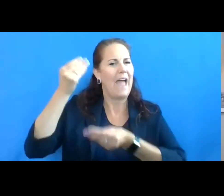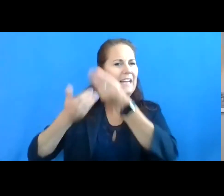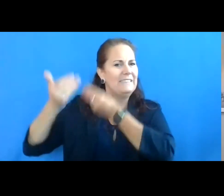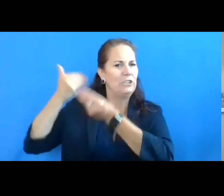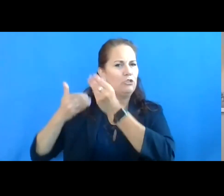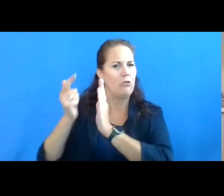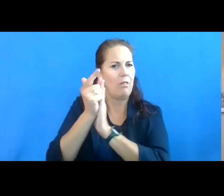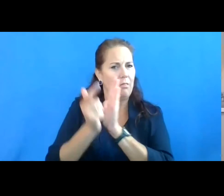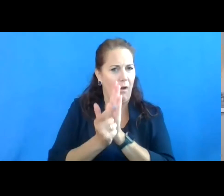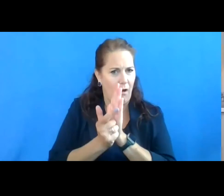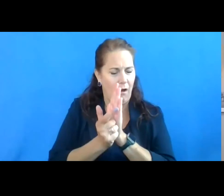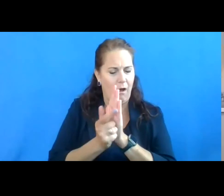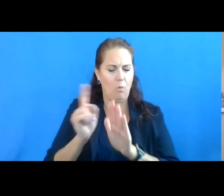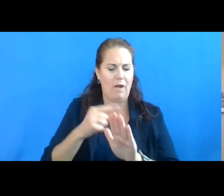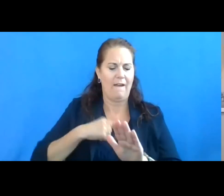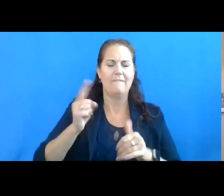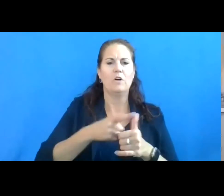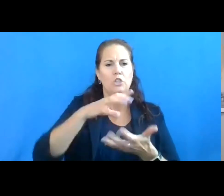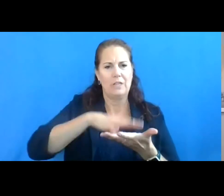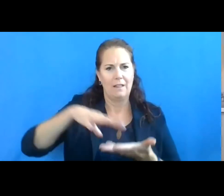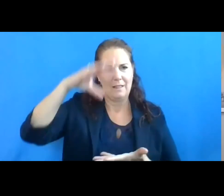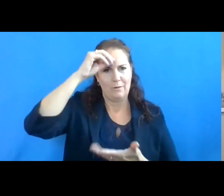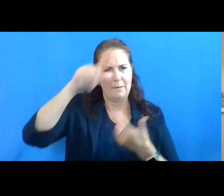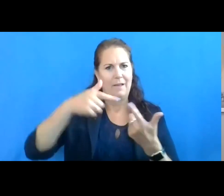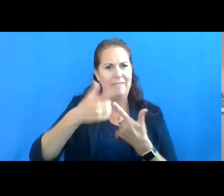And where I first learned about it was in Gitxsan Territory.